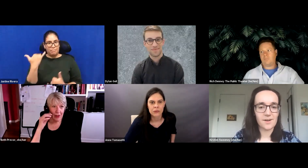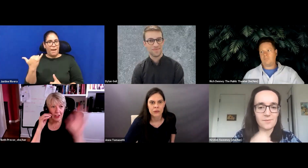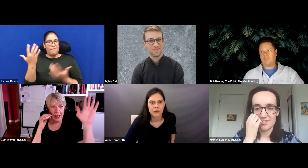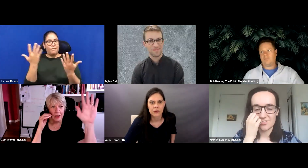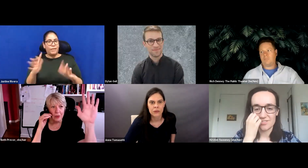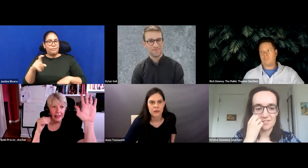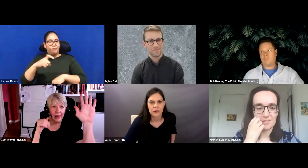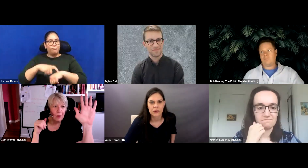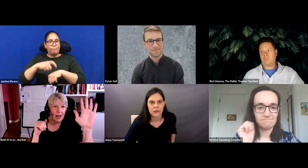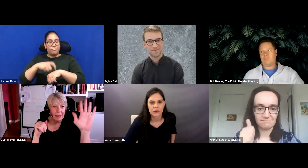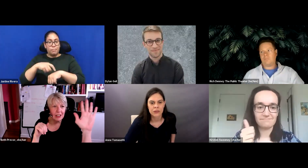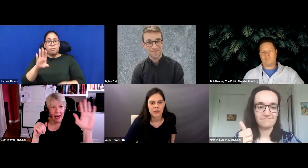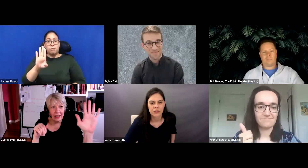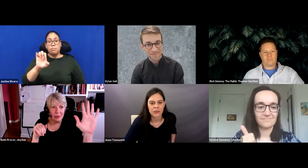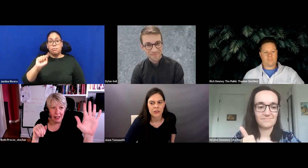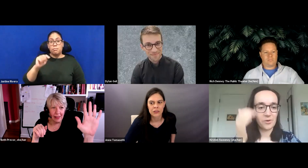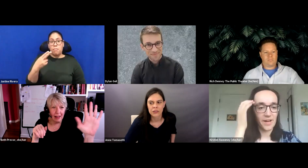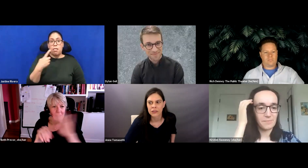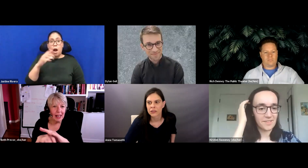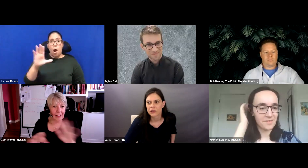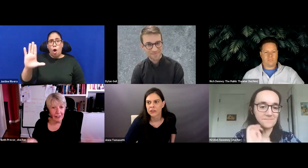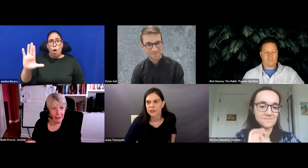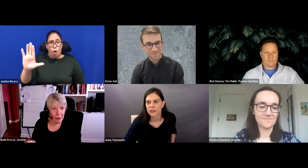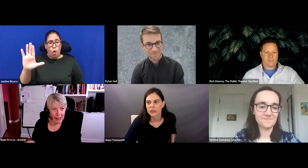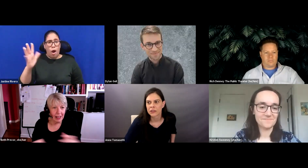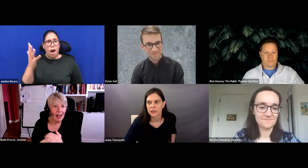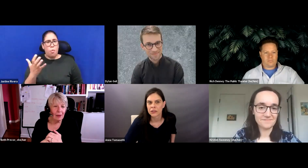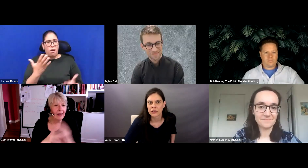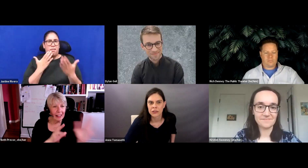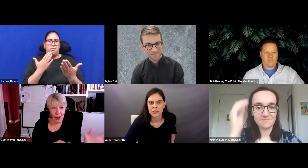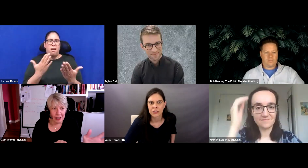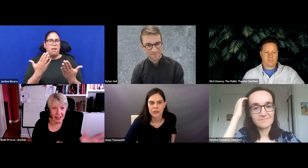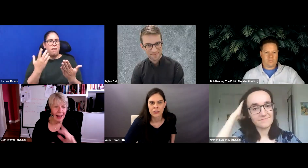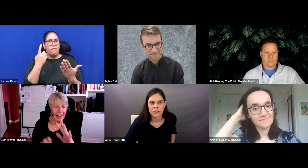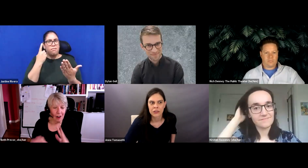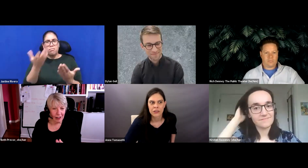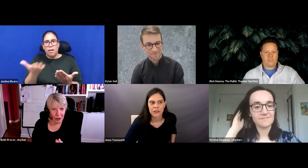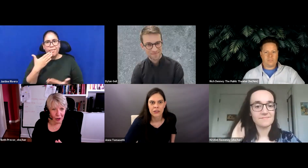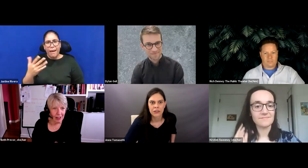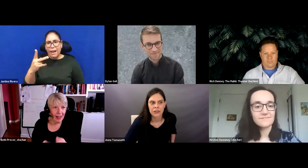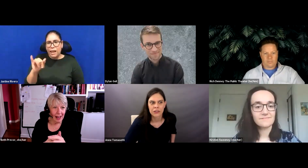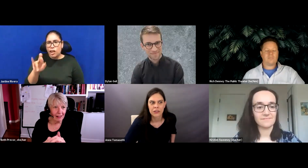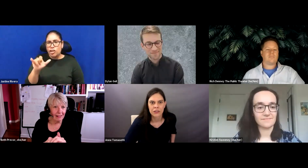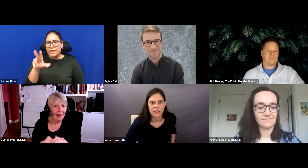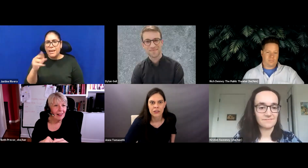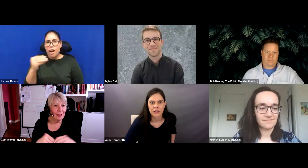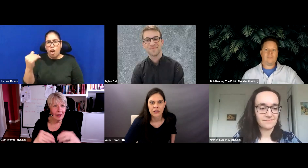So I just want to say, I just want to thank on behalf of everybody, I want to thank Kirsten and A.R.T./New York for